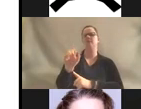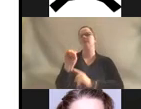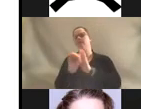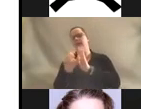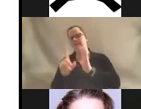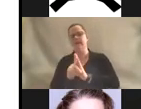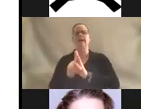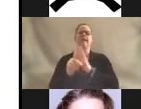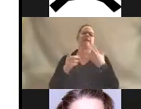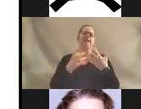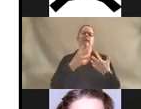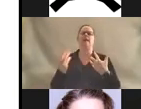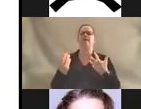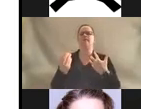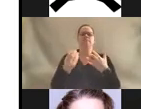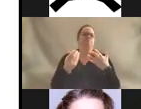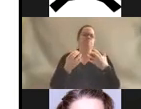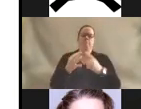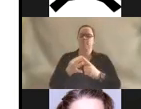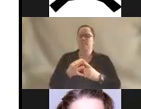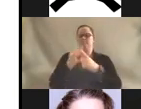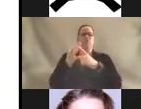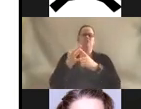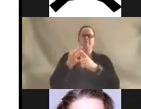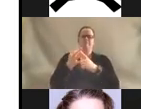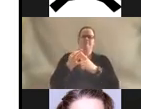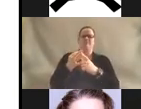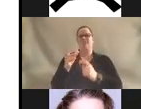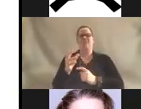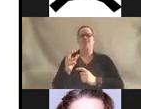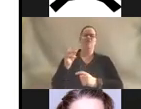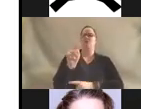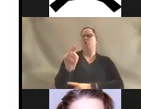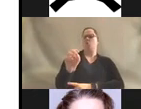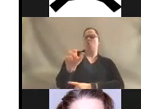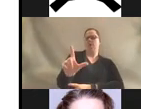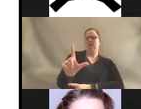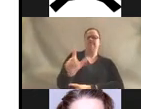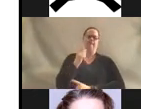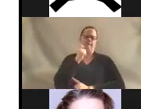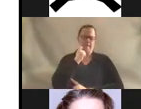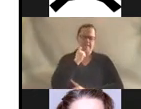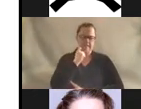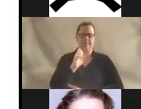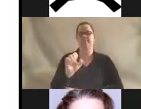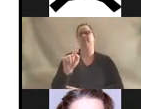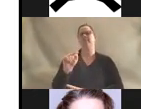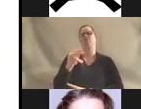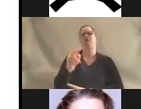for what I consider to be the New Orleans ethnicity. I think there's just something very unique